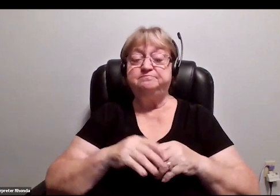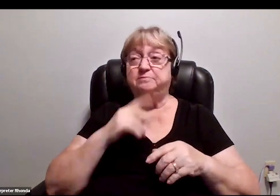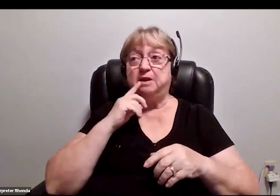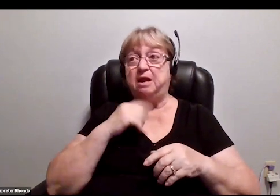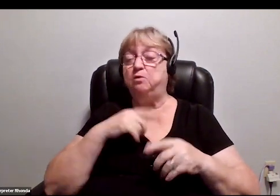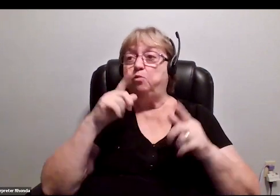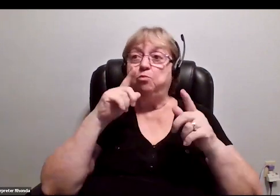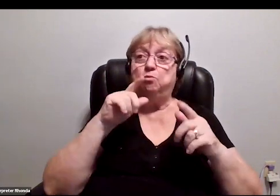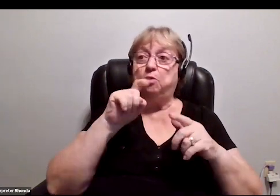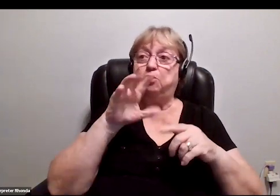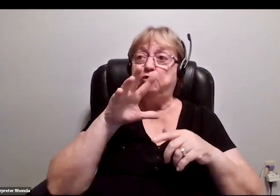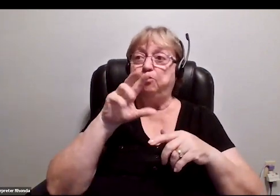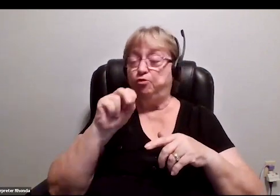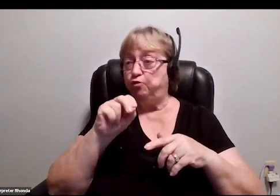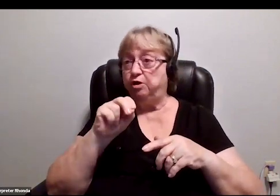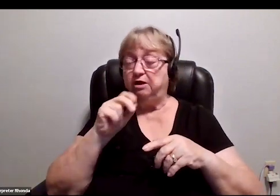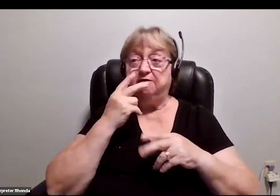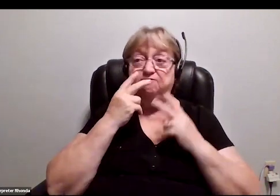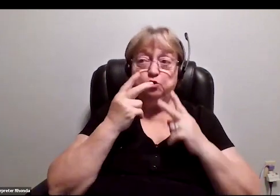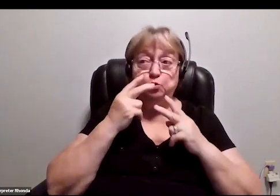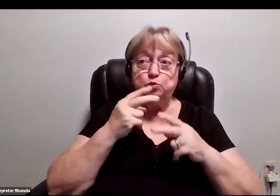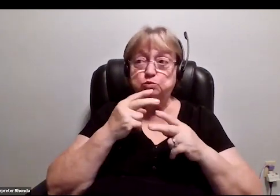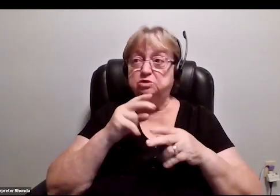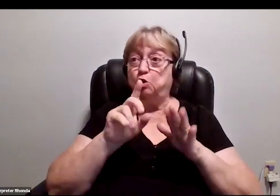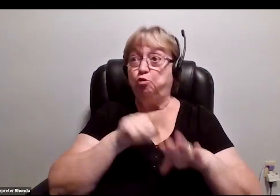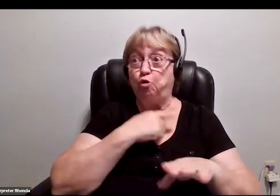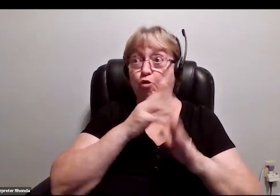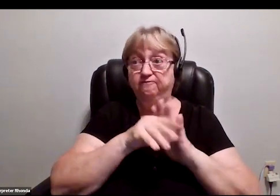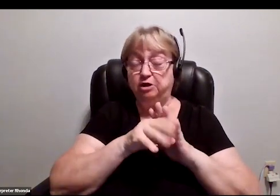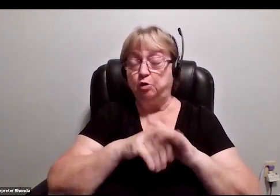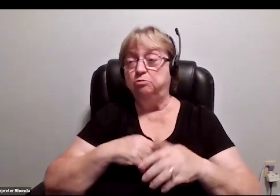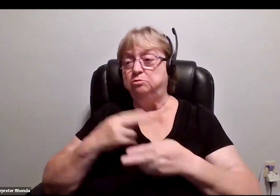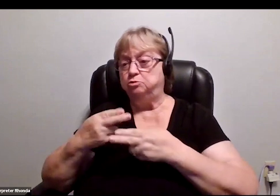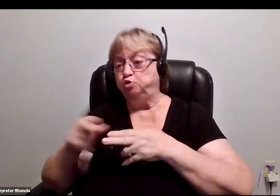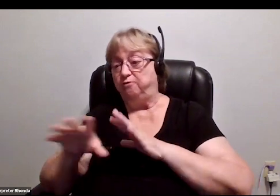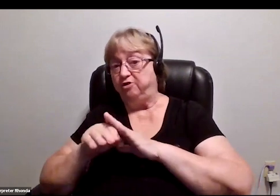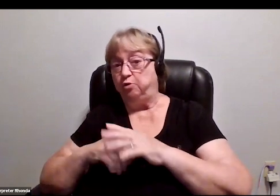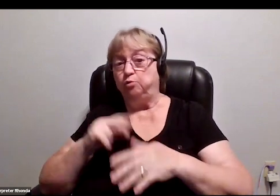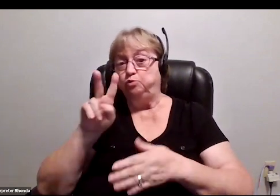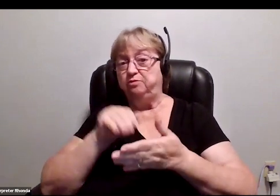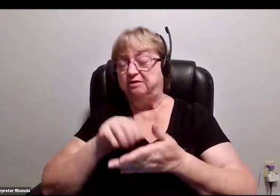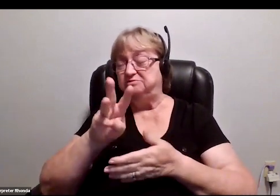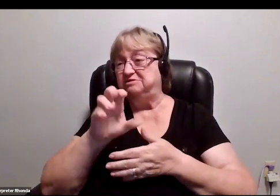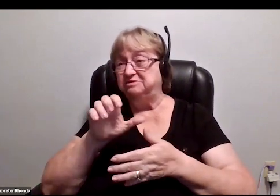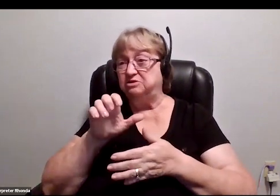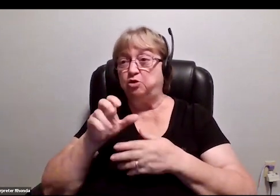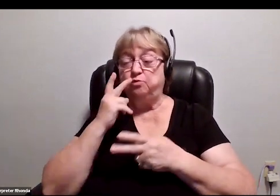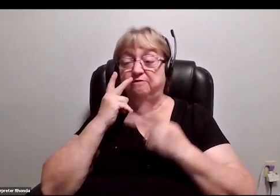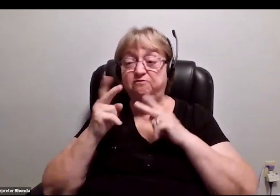It was a long video. Then we did a short video, had 2,600 views. It was a segment from the electrophoresis,